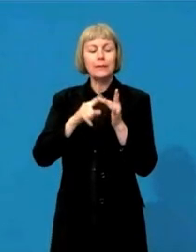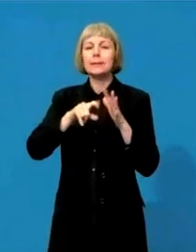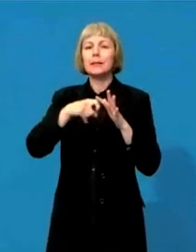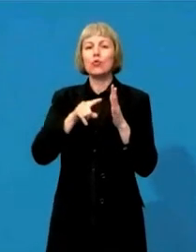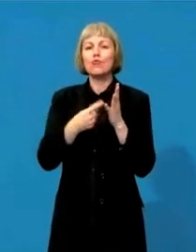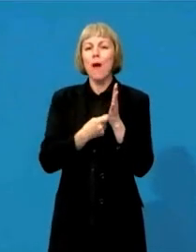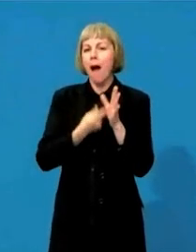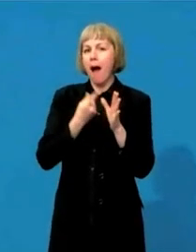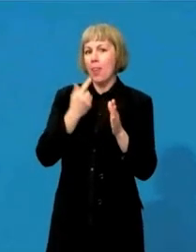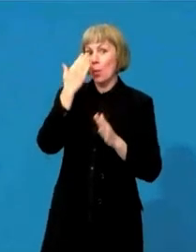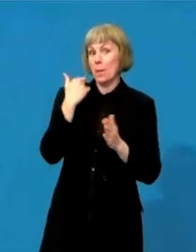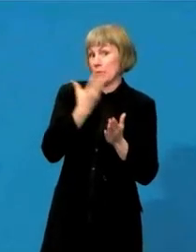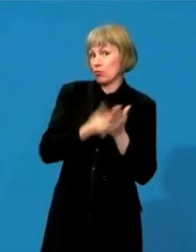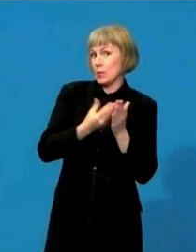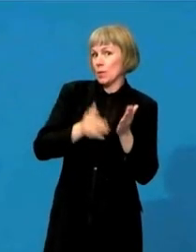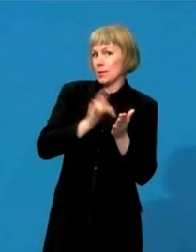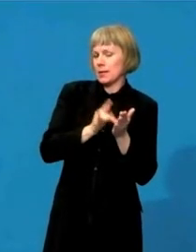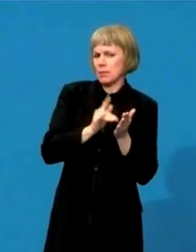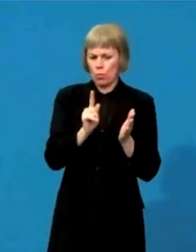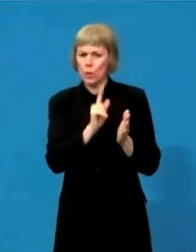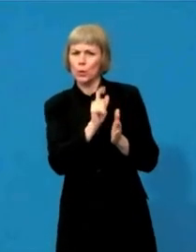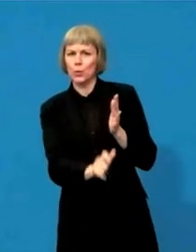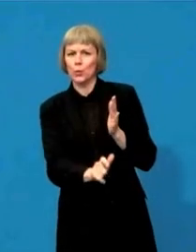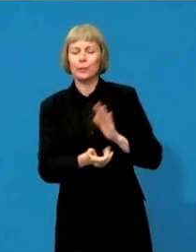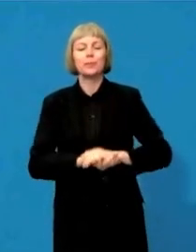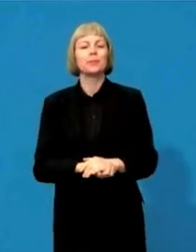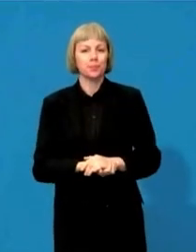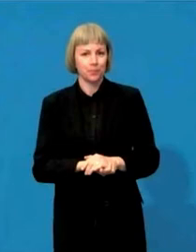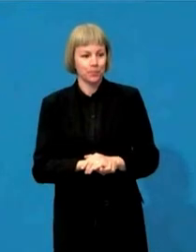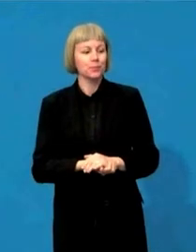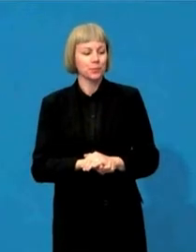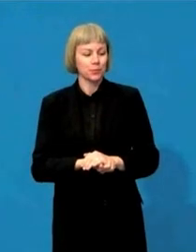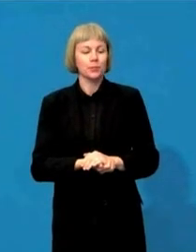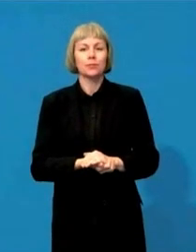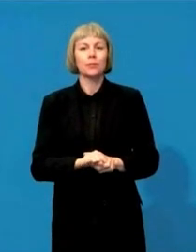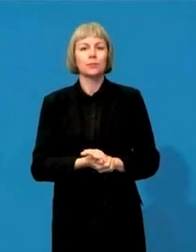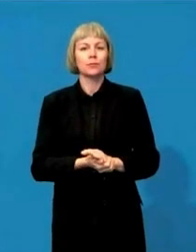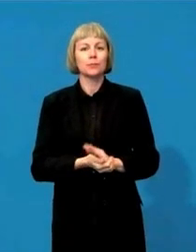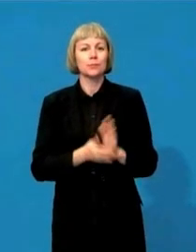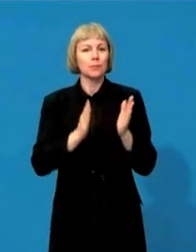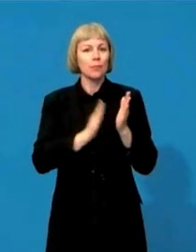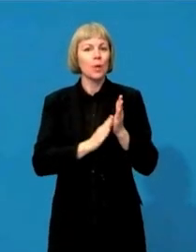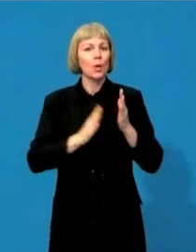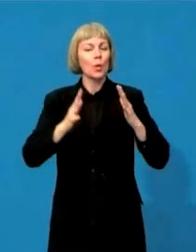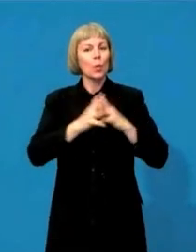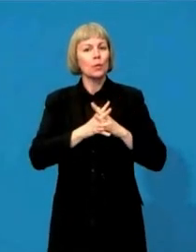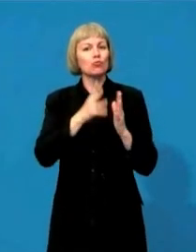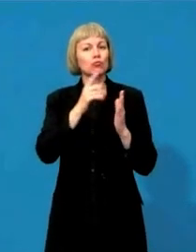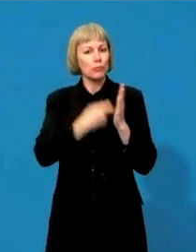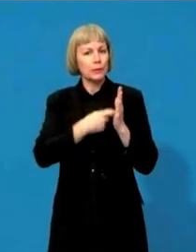The Women's Resource Centre provides a range of services for women and children of the